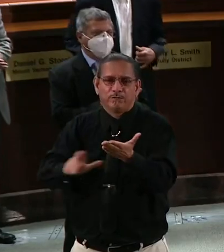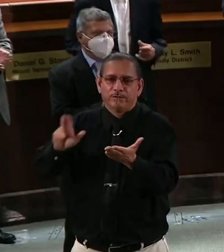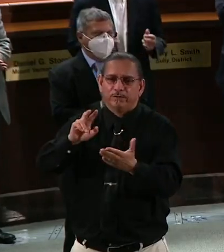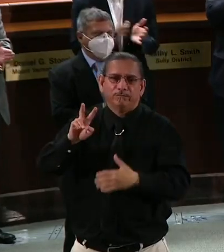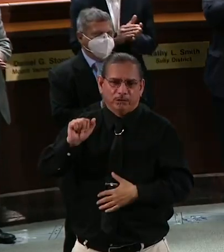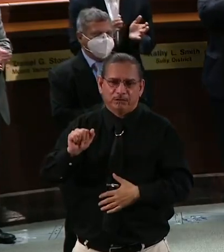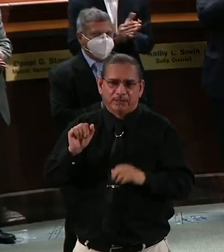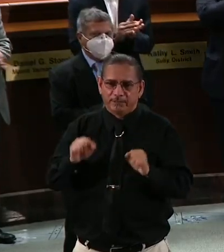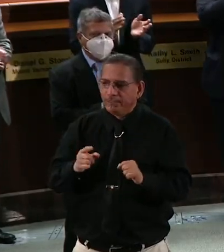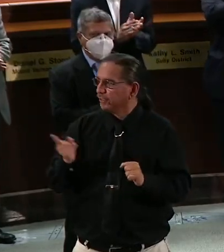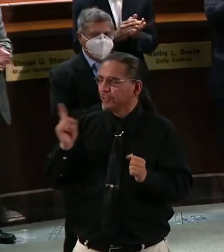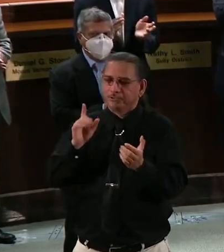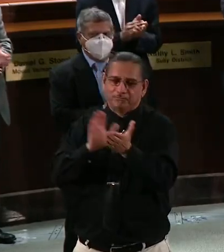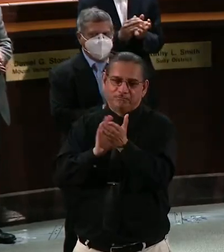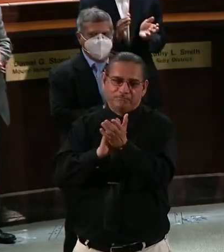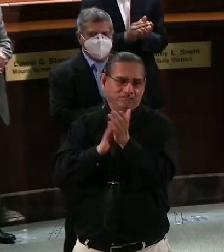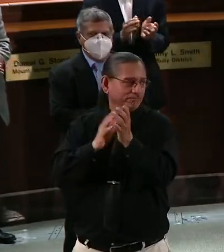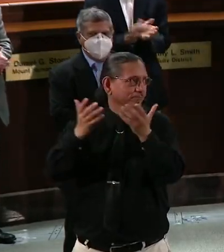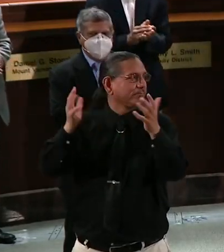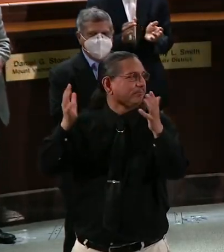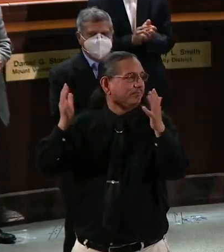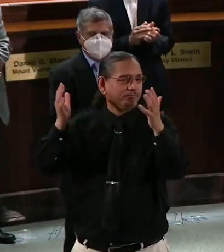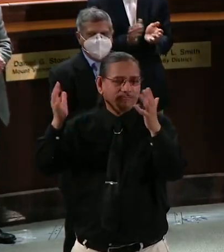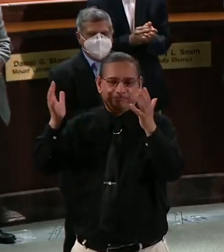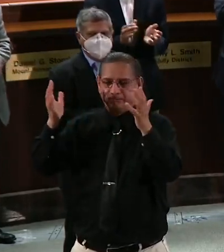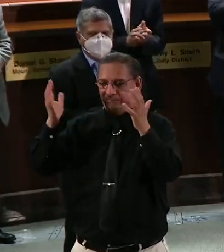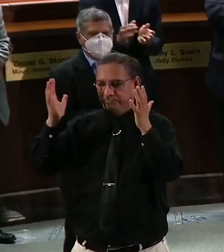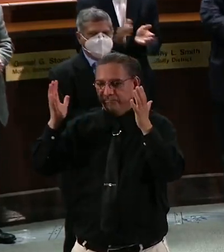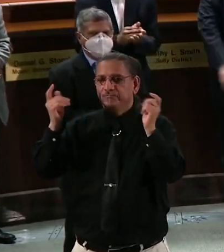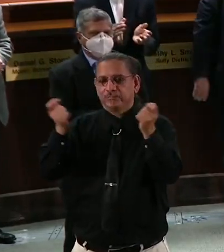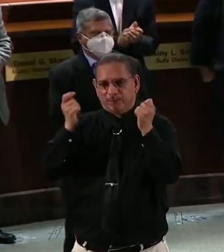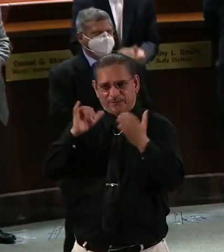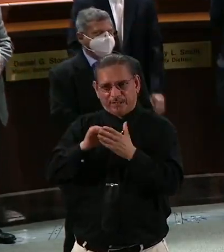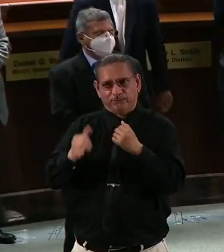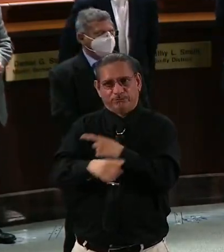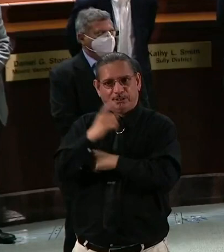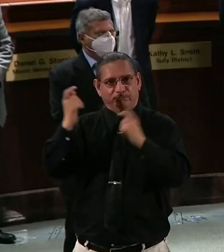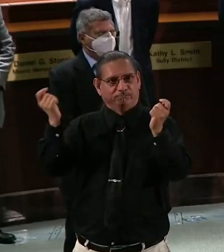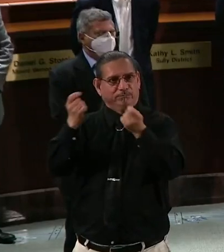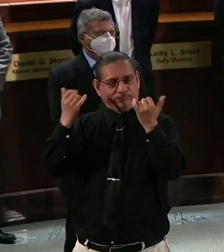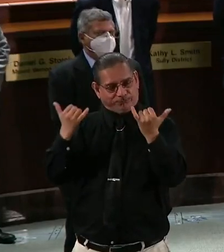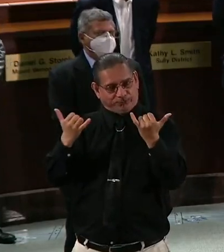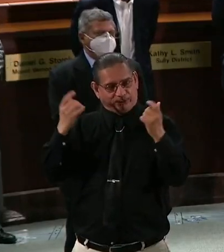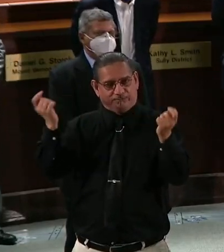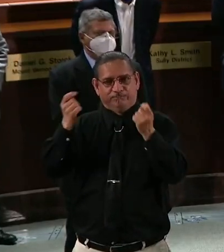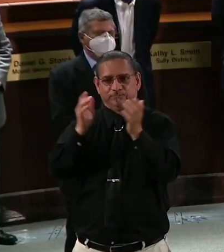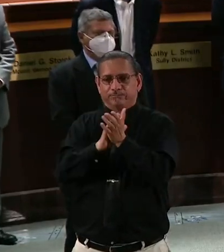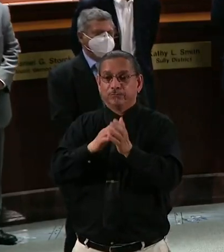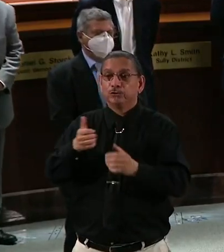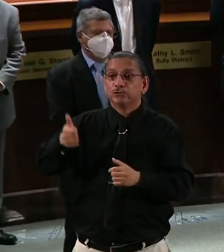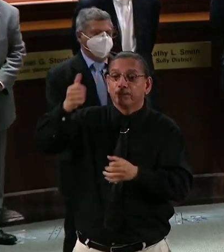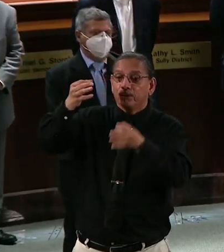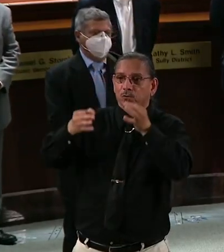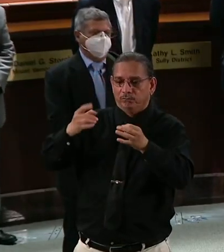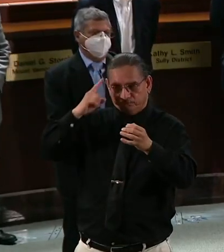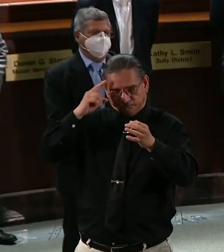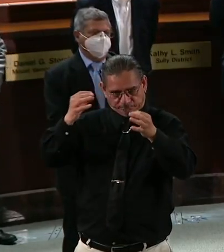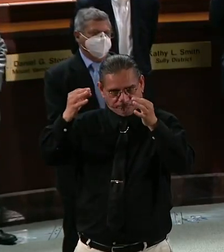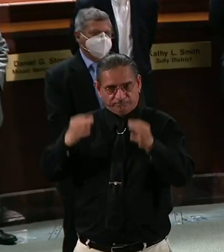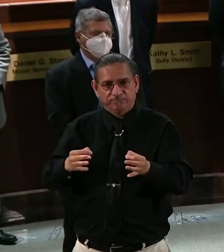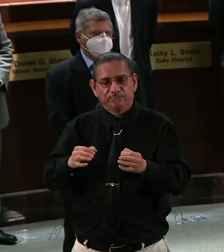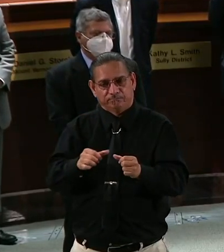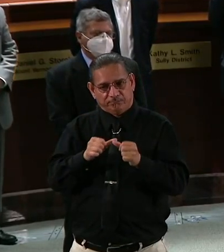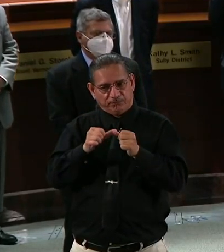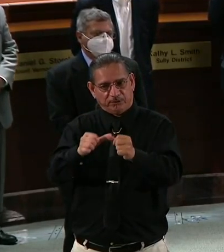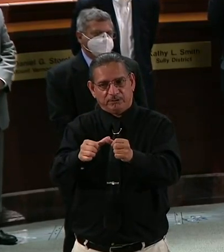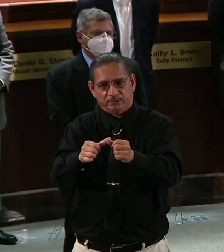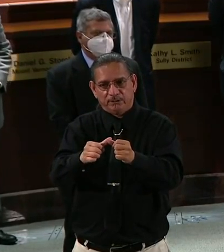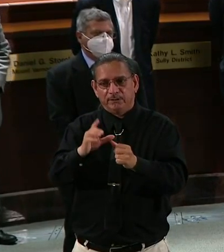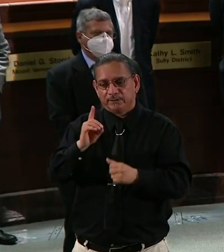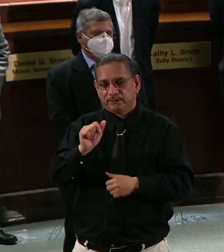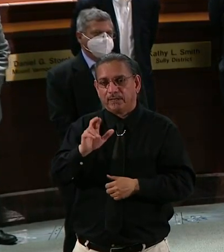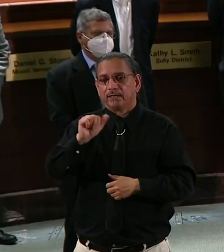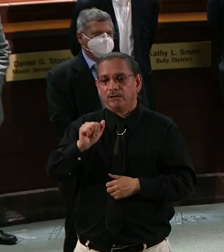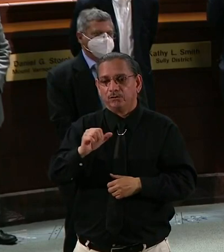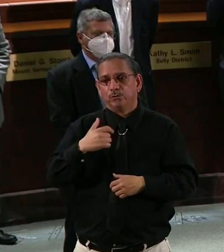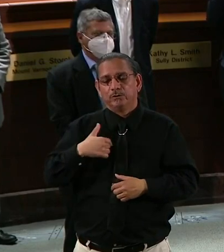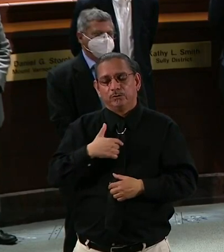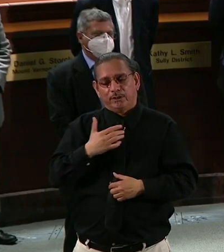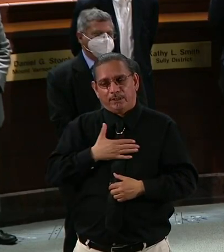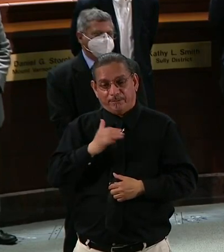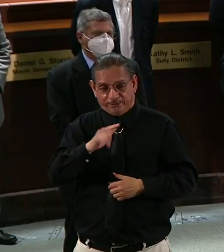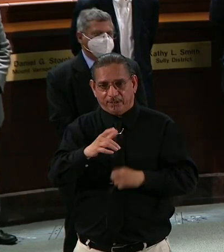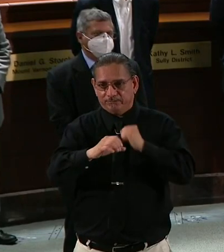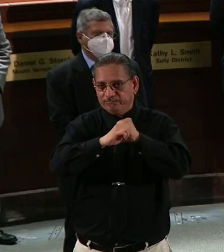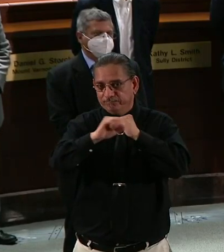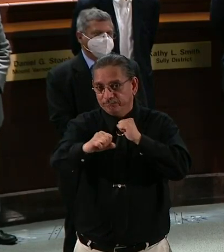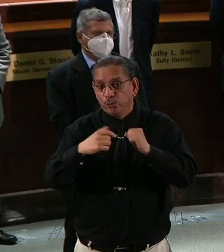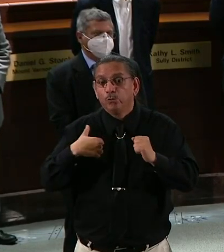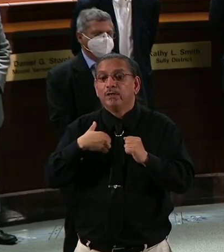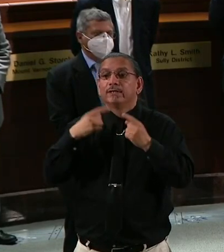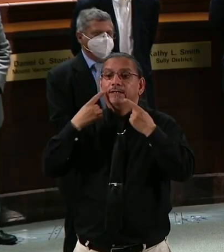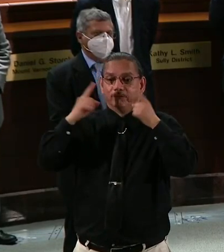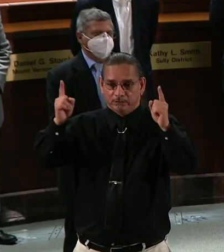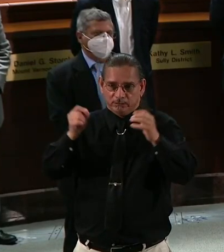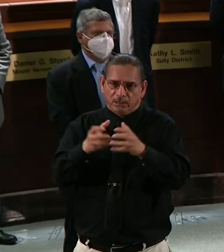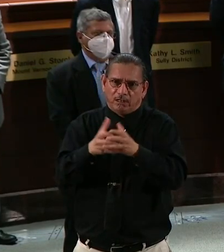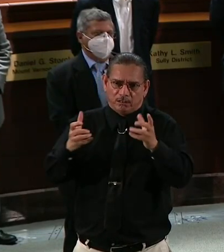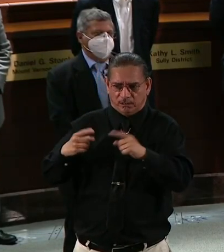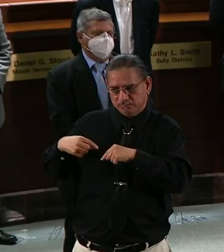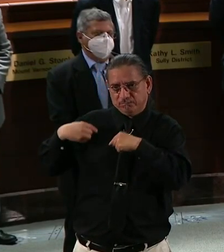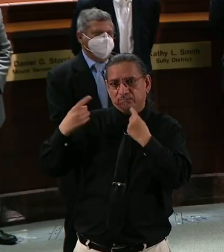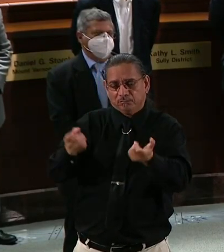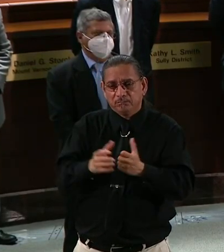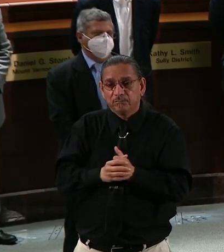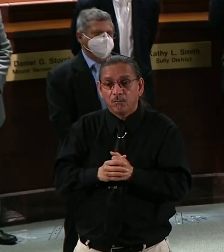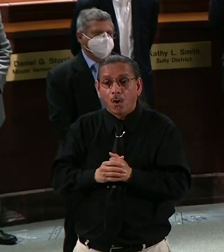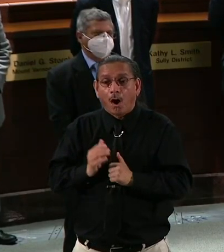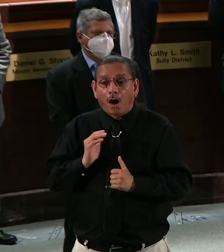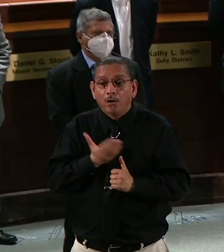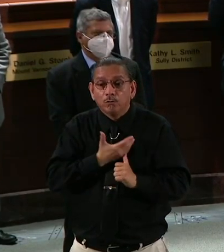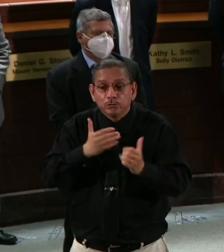AT THE NUMBERS AND DATA FOR THE